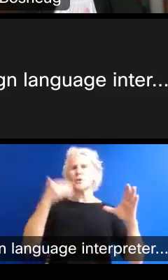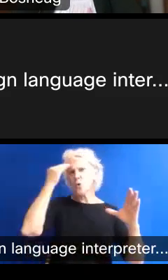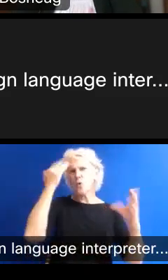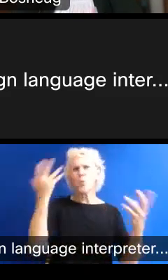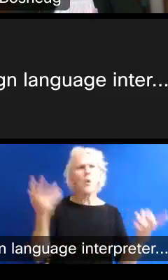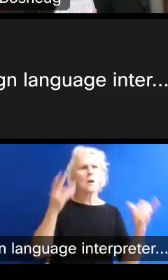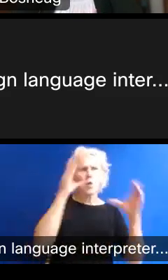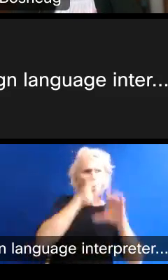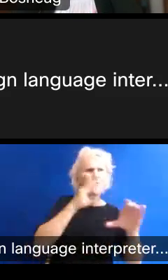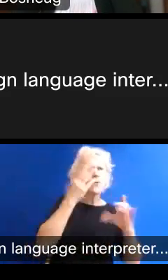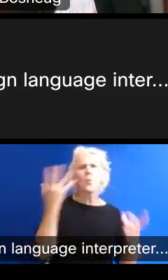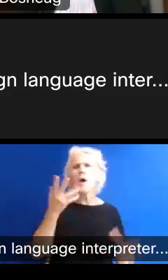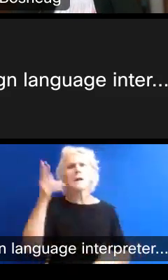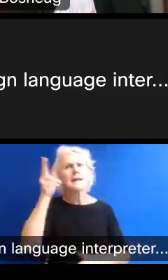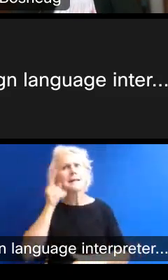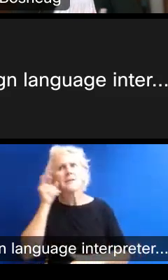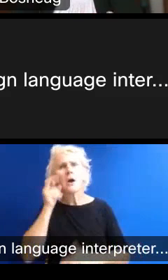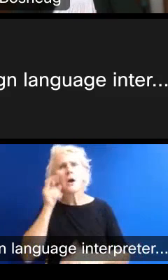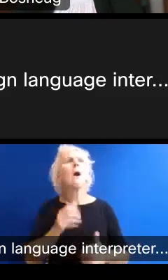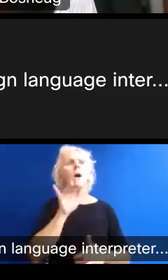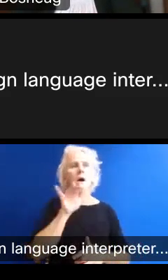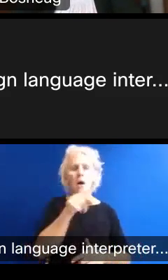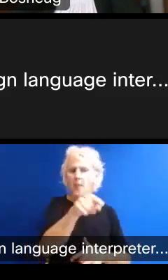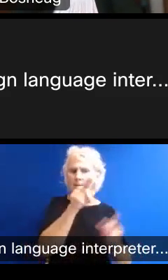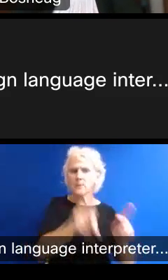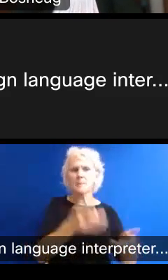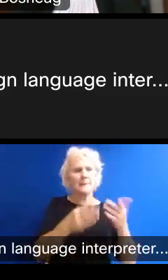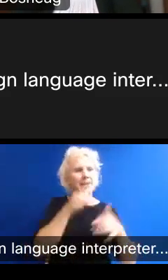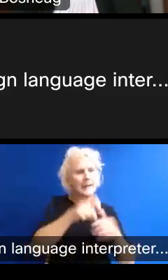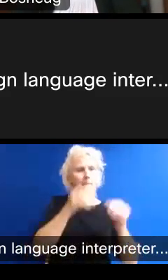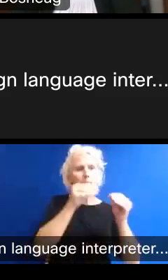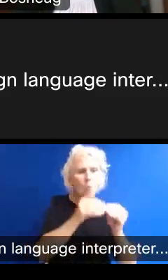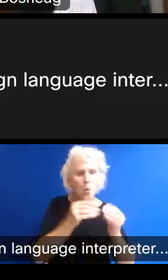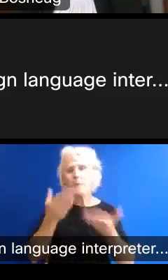may need more or different services. So for example, things to ask caregivers about to